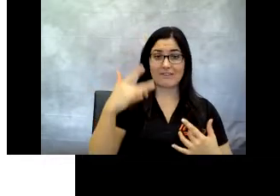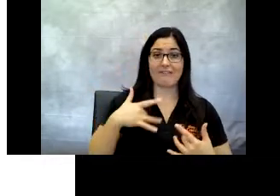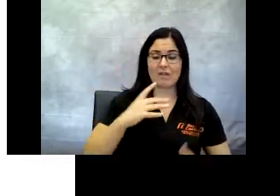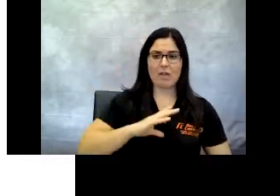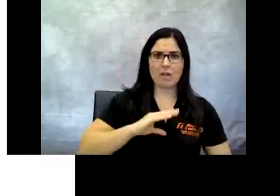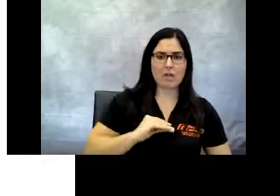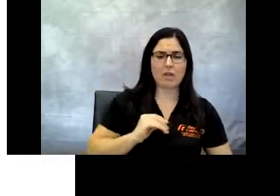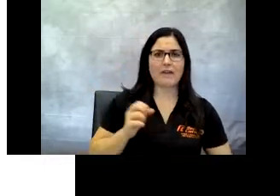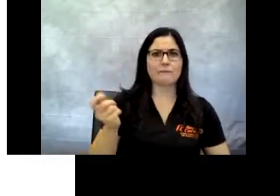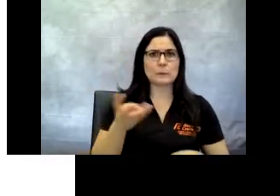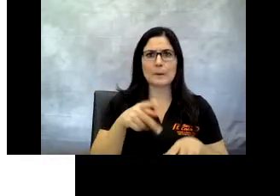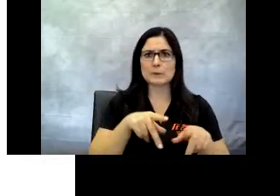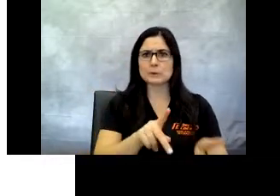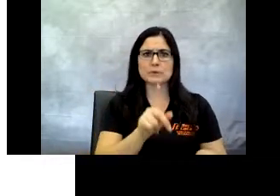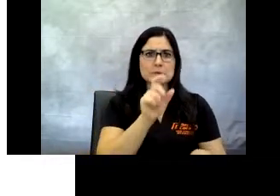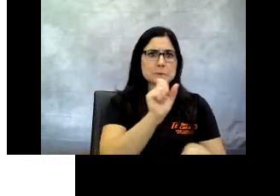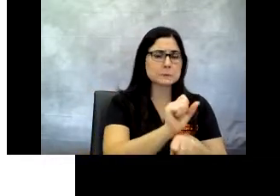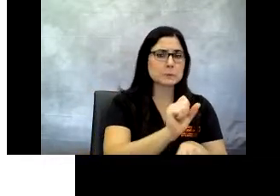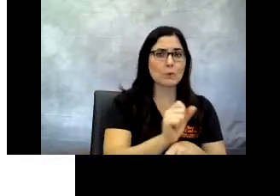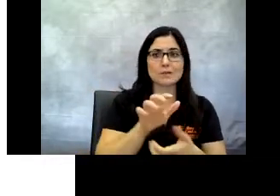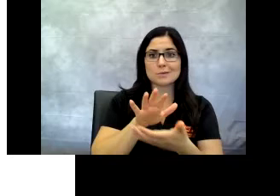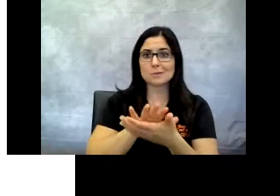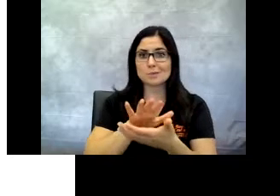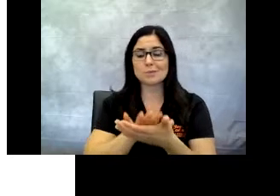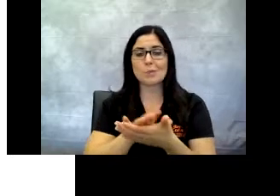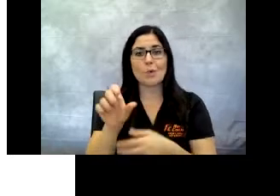work, school or other social activities.